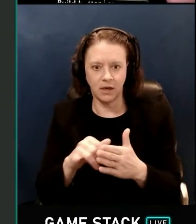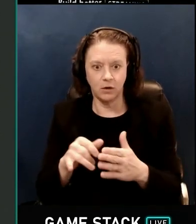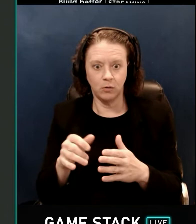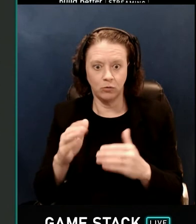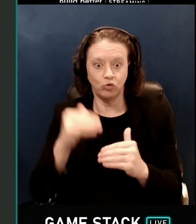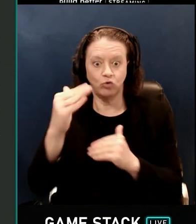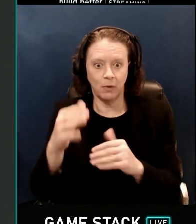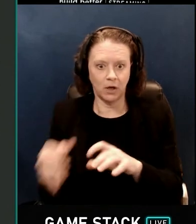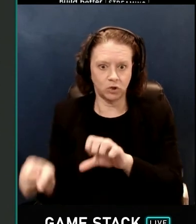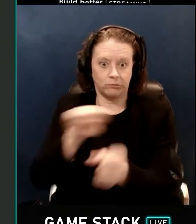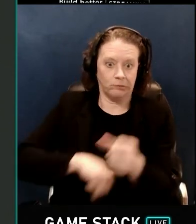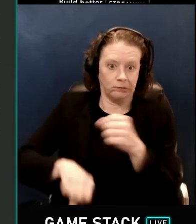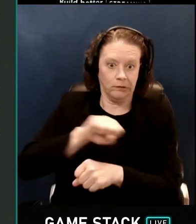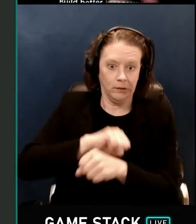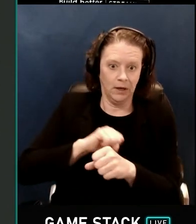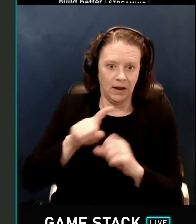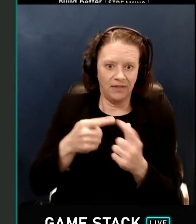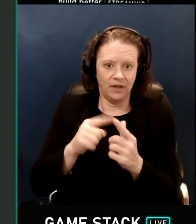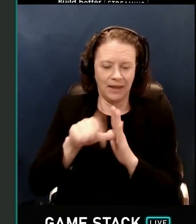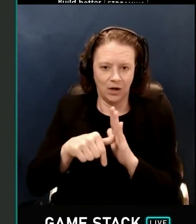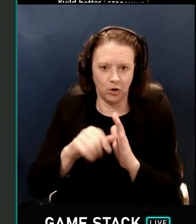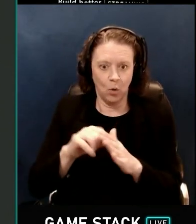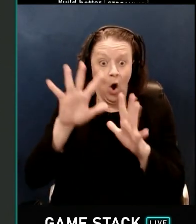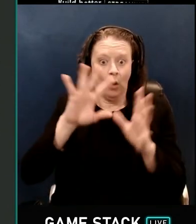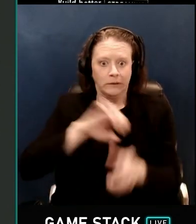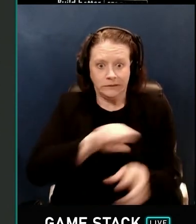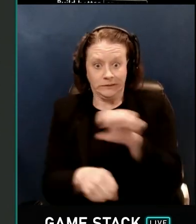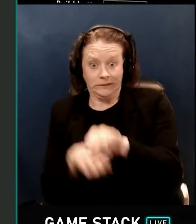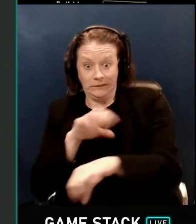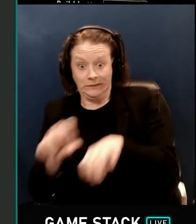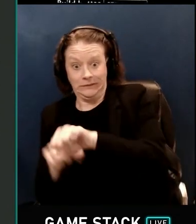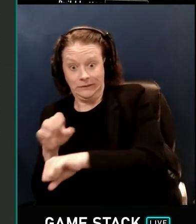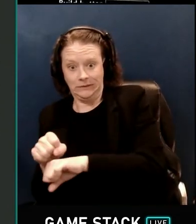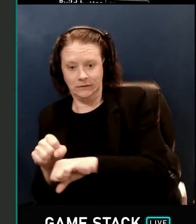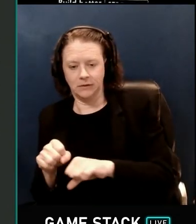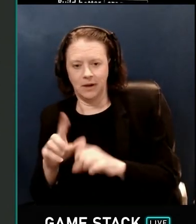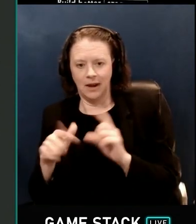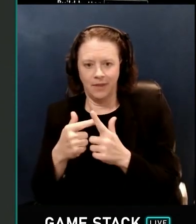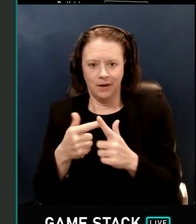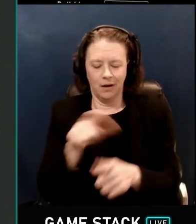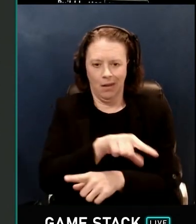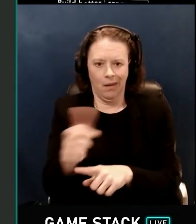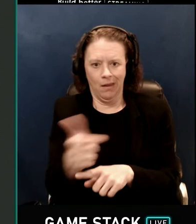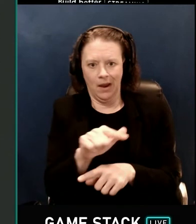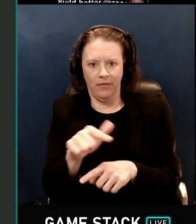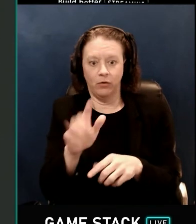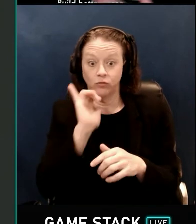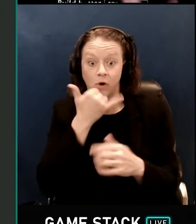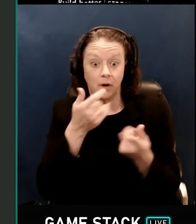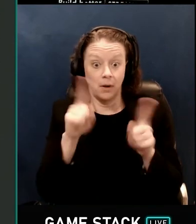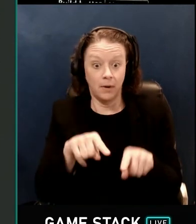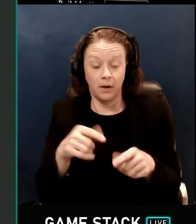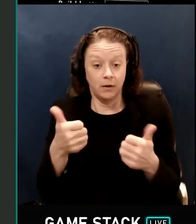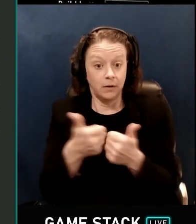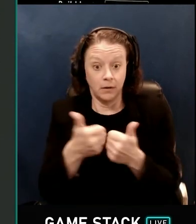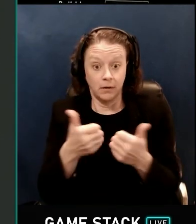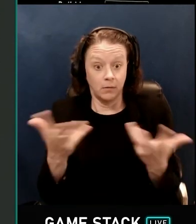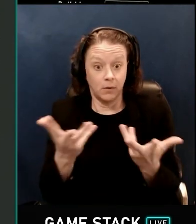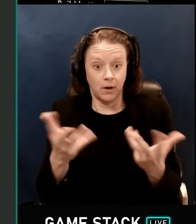the oversteer and you oversteer in the other direction. And then you go back and forth, and it gets into sort of a fishtailing motion.